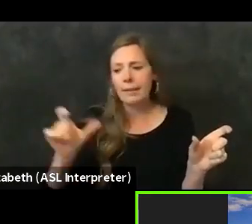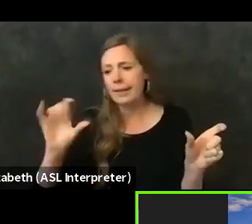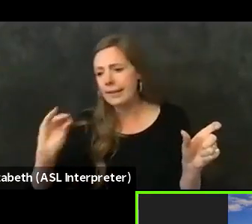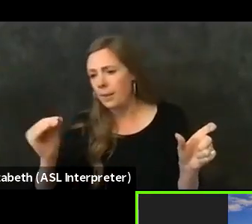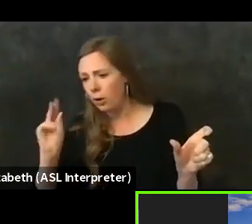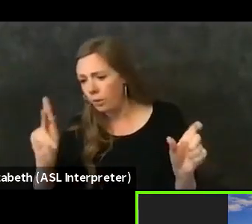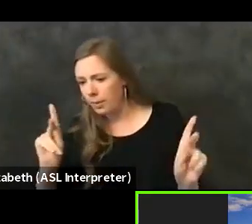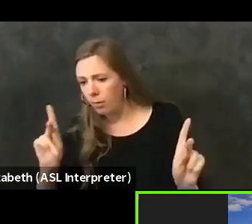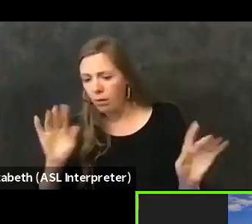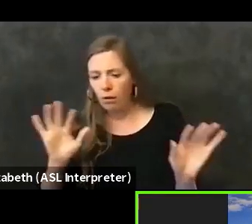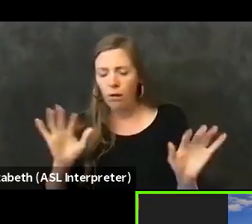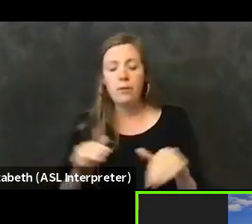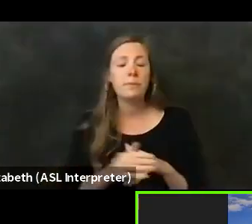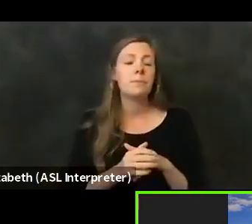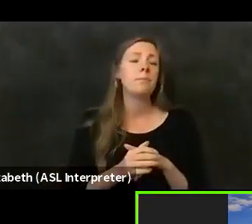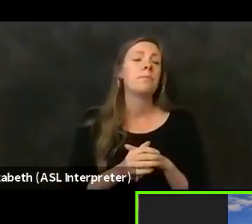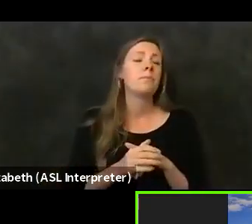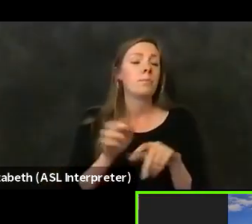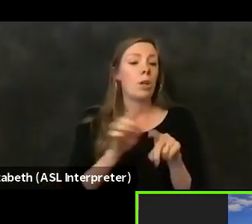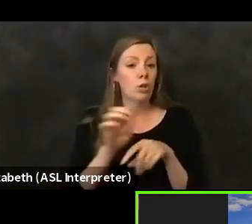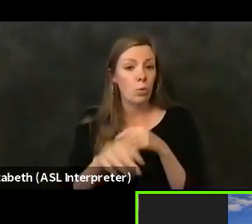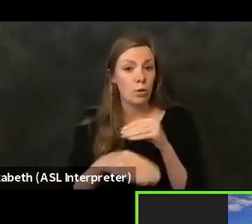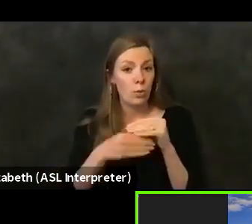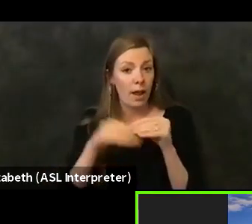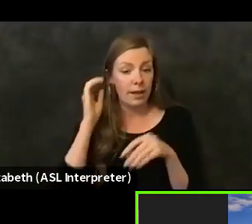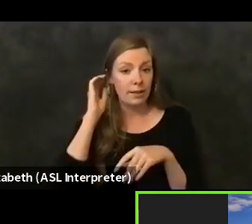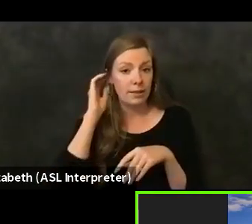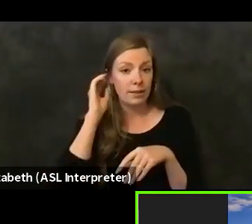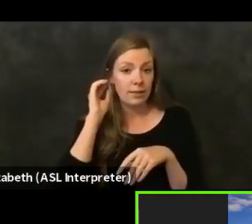A couple other things is that the governor talked with us about is